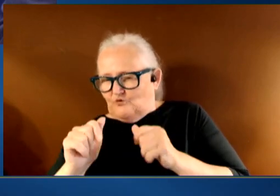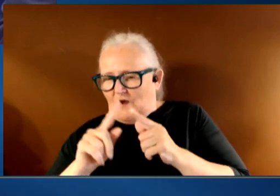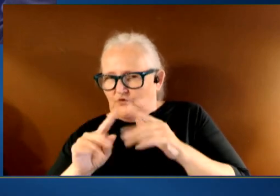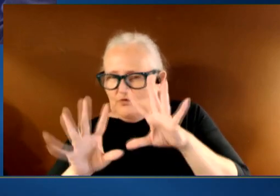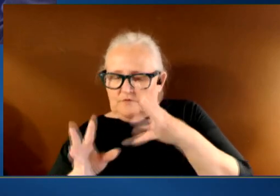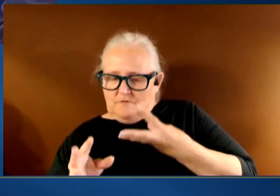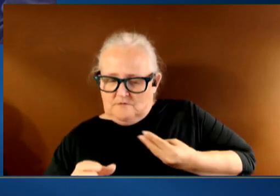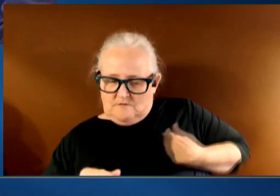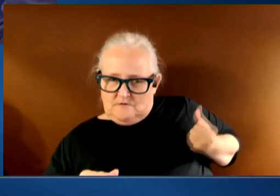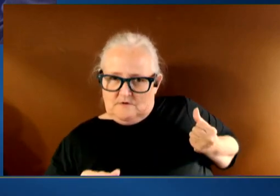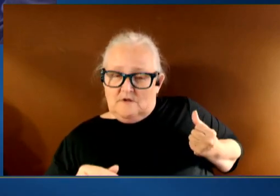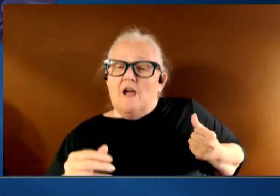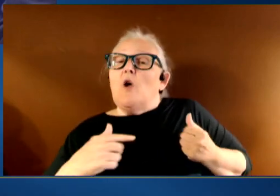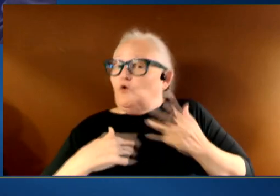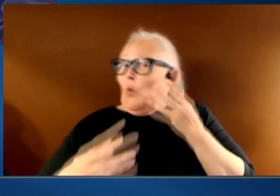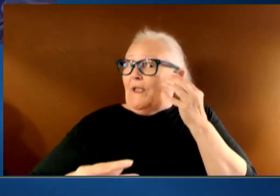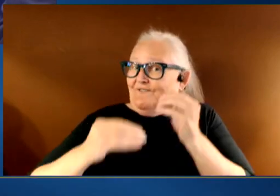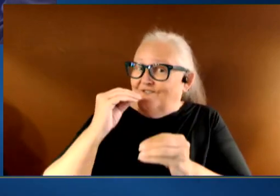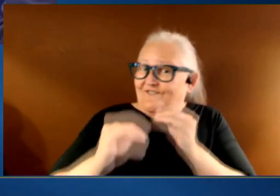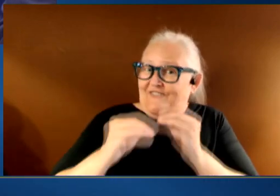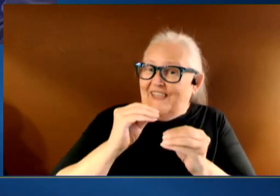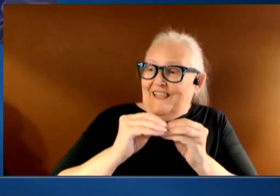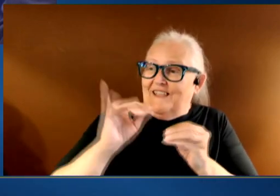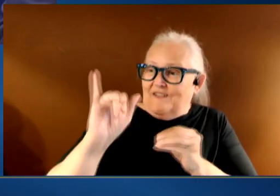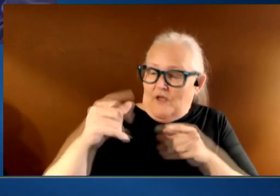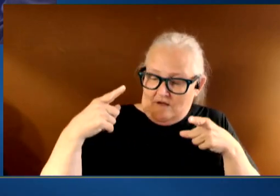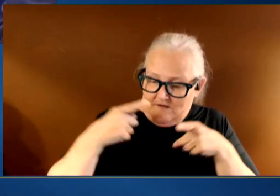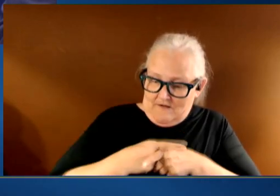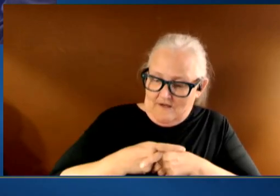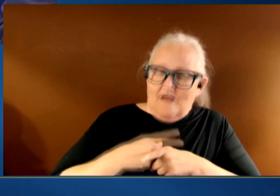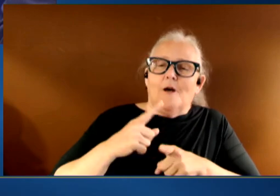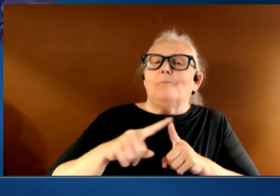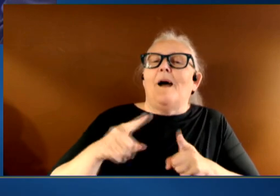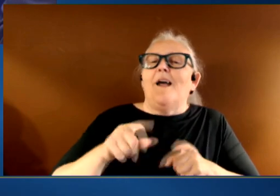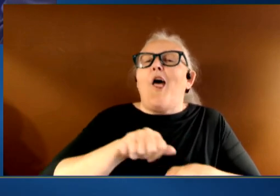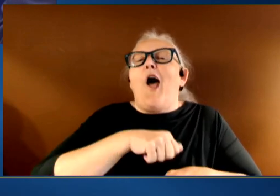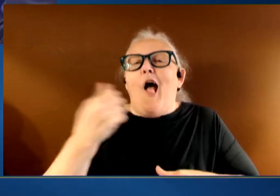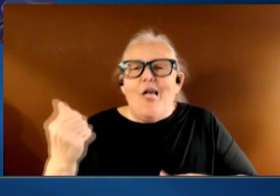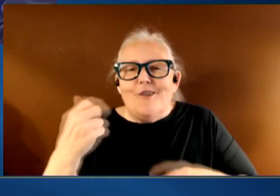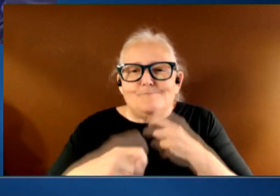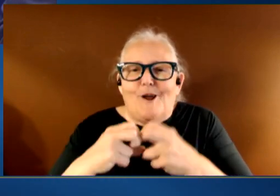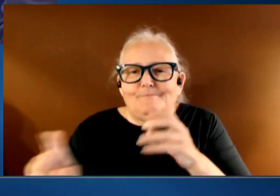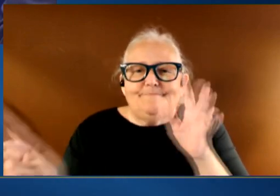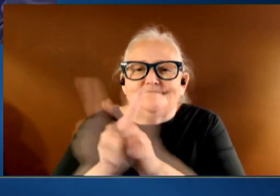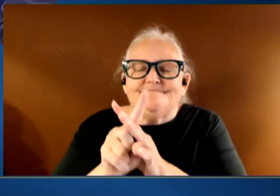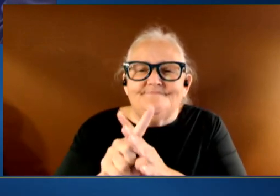rejection problem but caused new complications with viral complications. So, we closed that